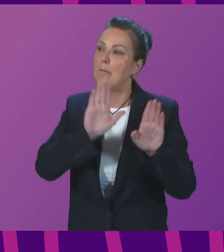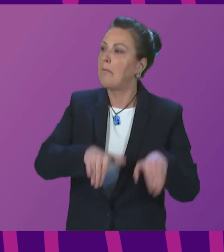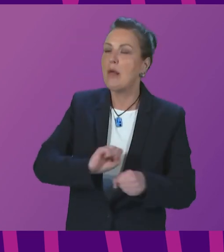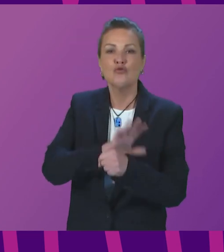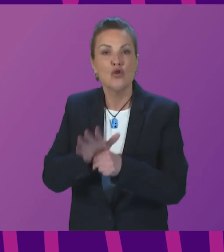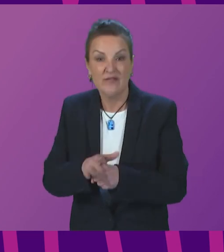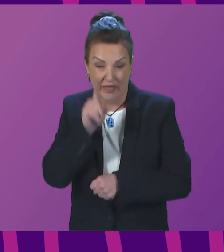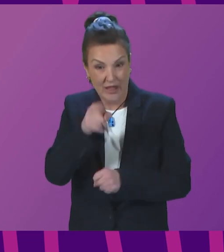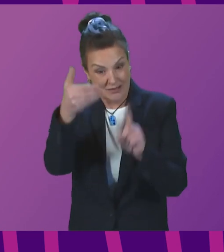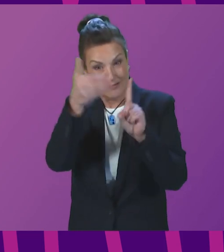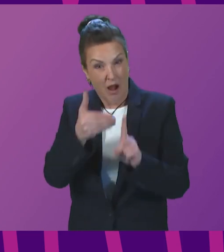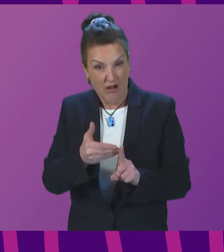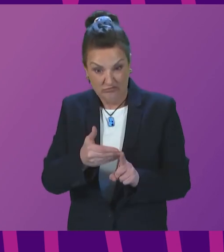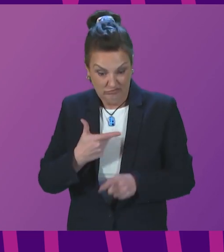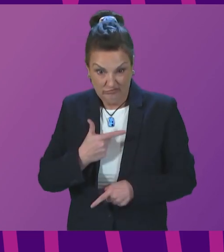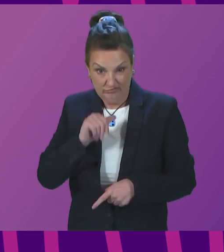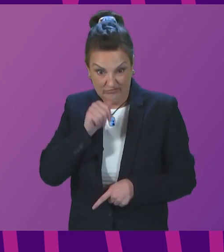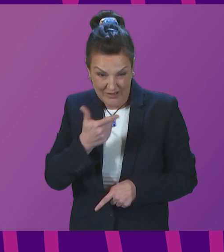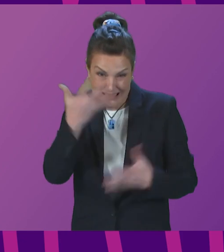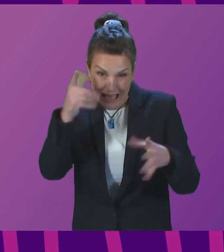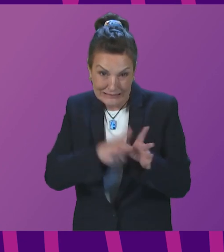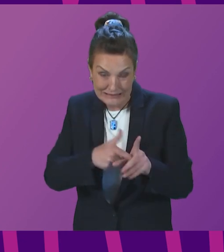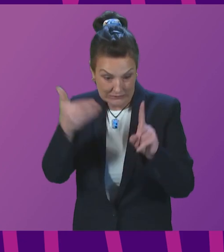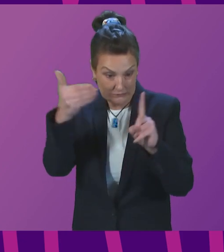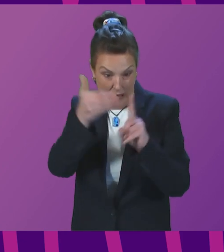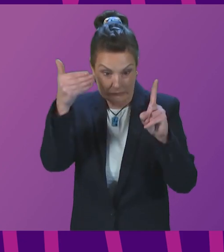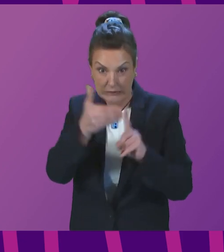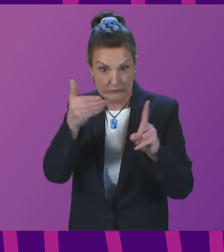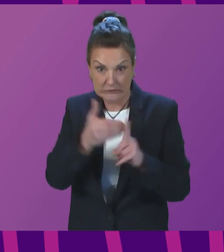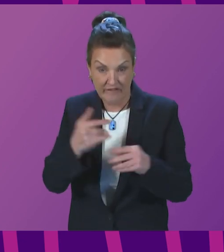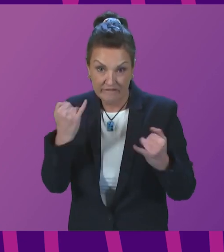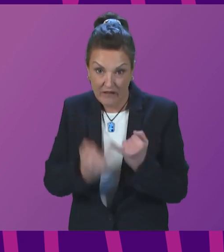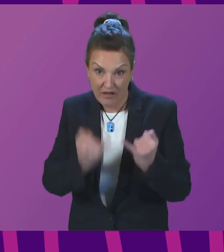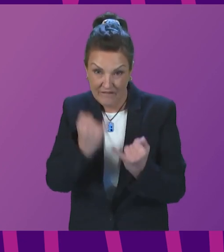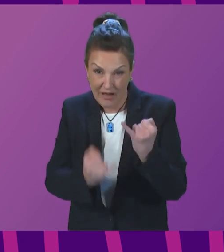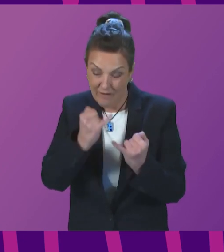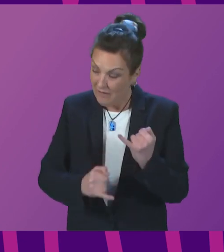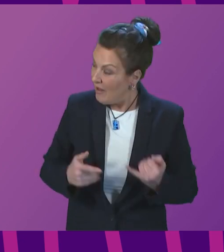The target has now not been met for almost a decade and this is the worst performance since 2008.